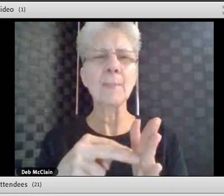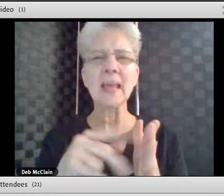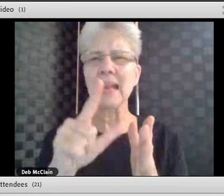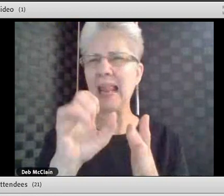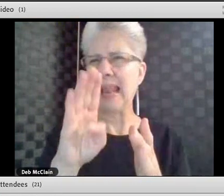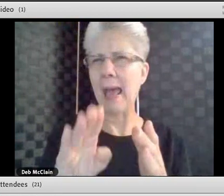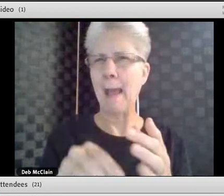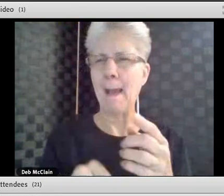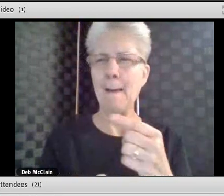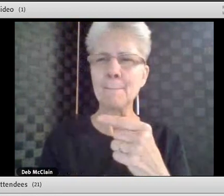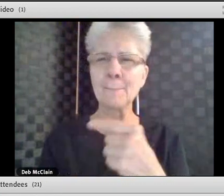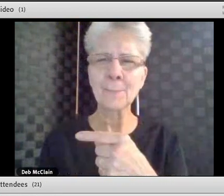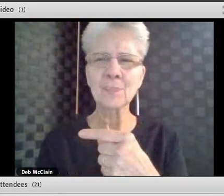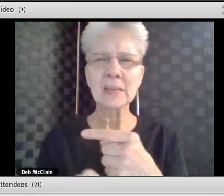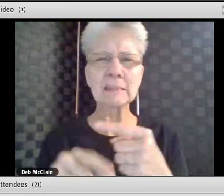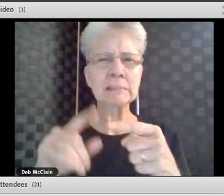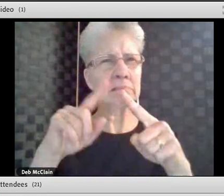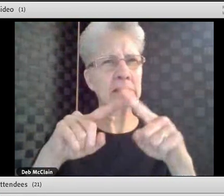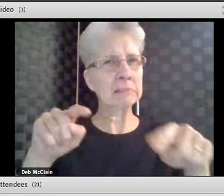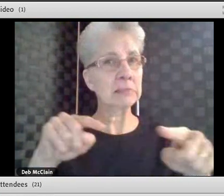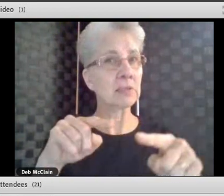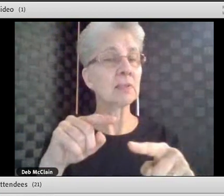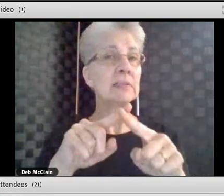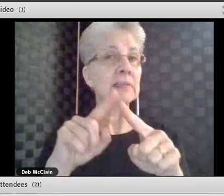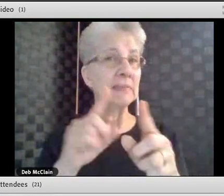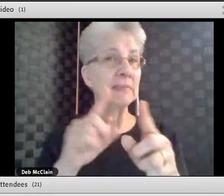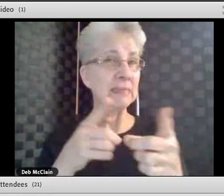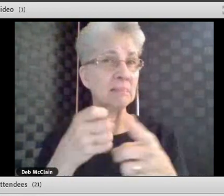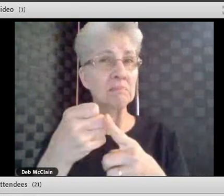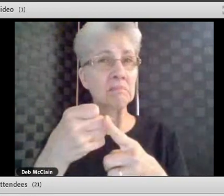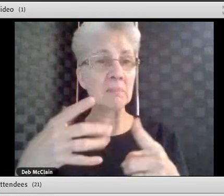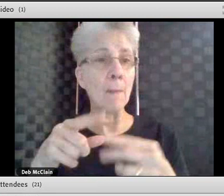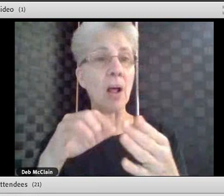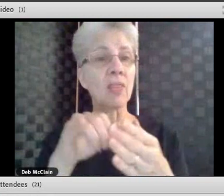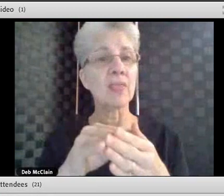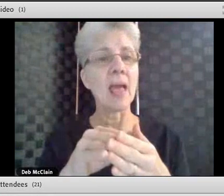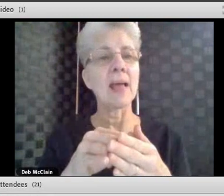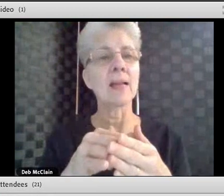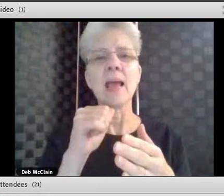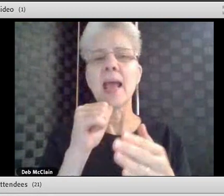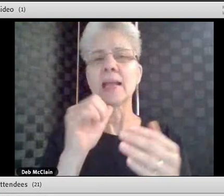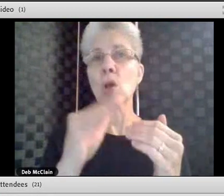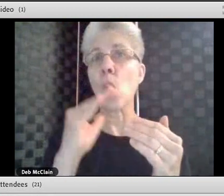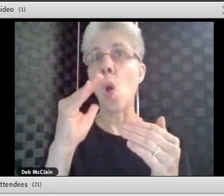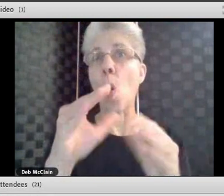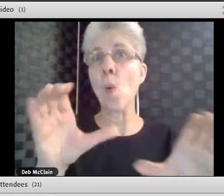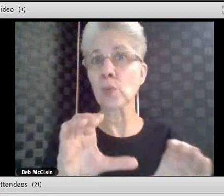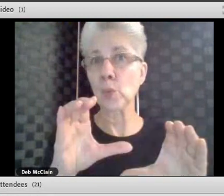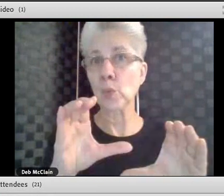Because there's different definitions, and we'll talk a little bit about that. And then don't ever do this, but how do you eat an elephant?